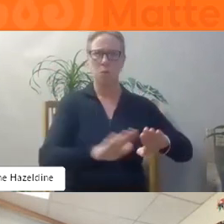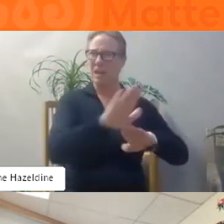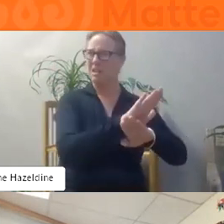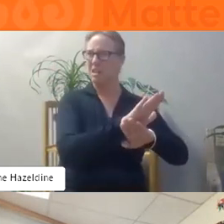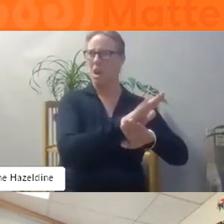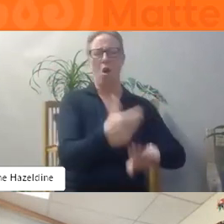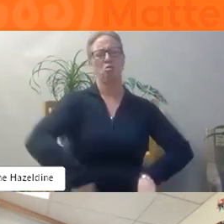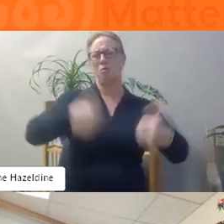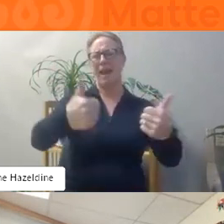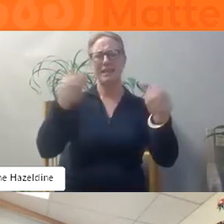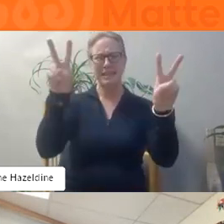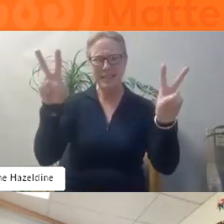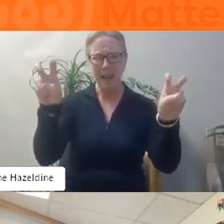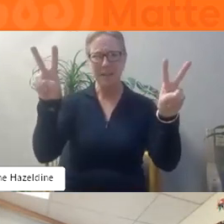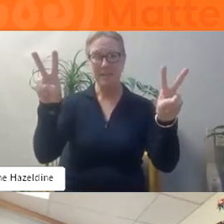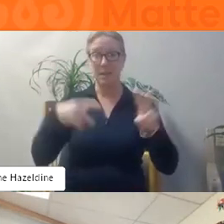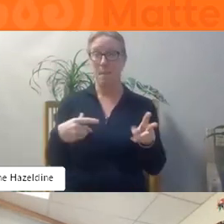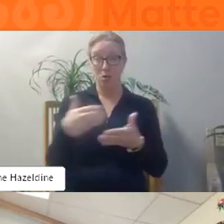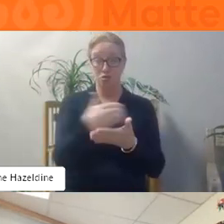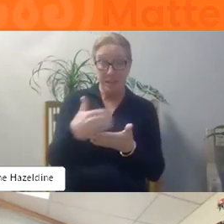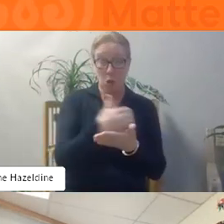statements but we won't resource, we won't budget and we won't do